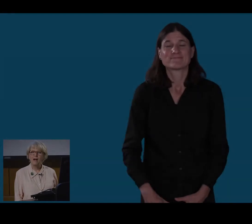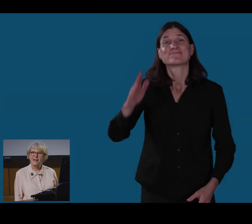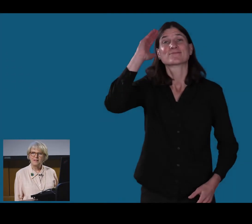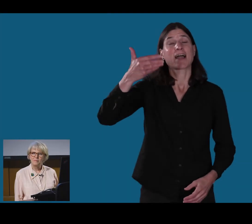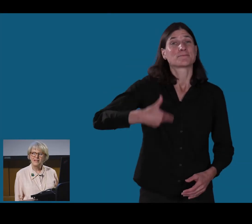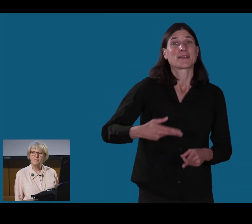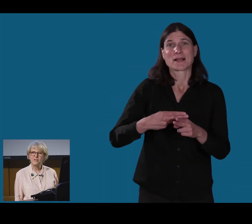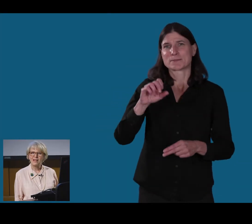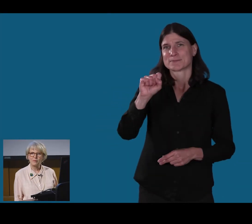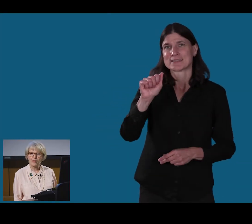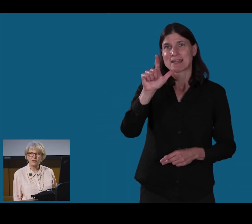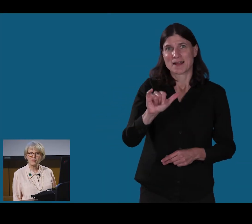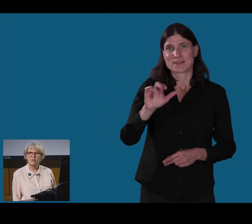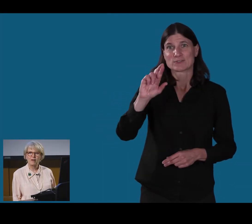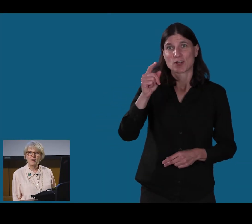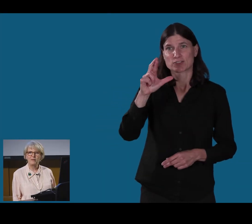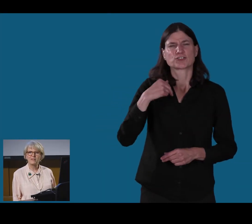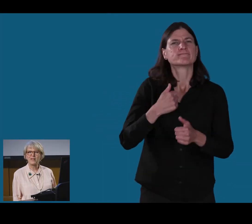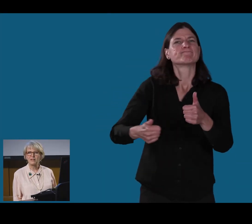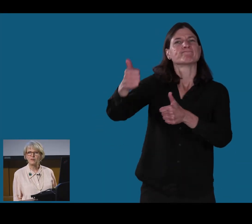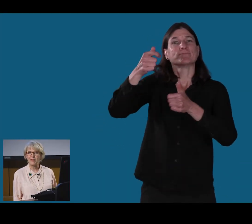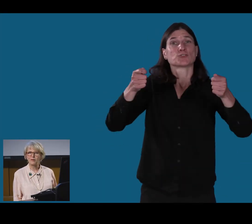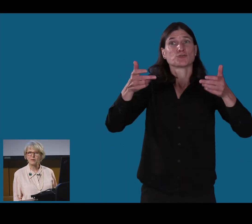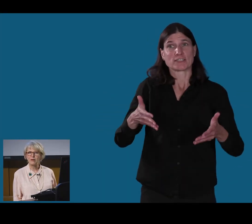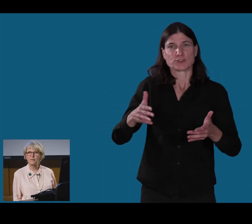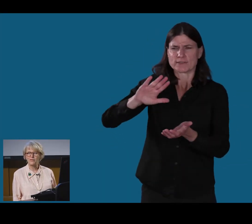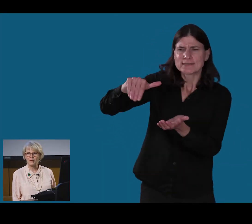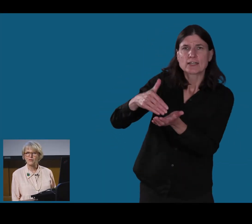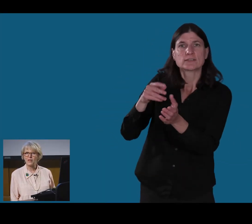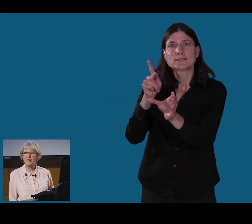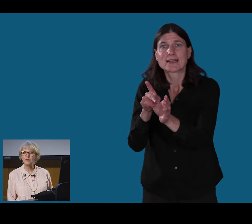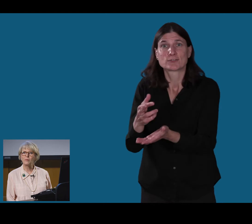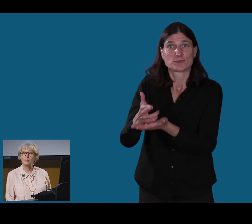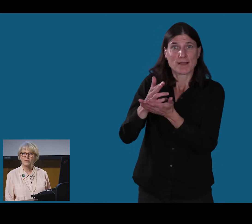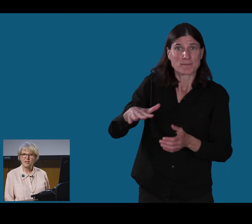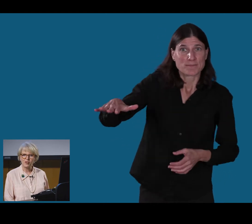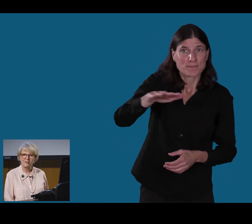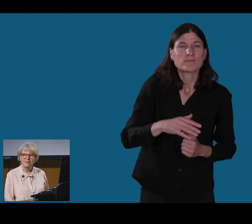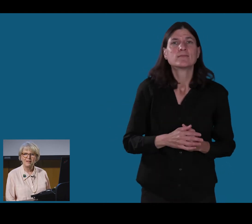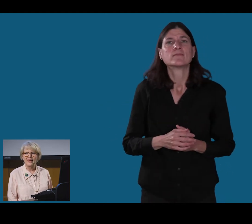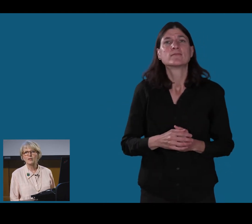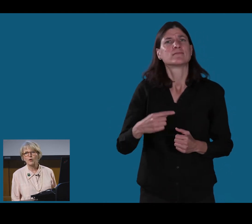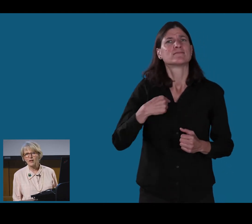Hi my name is Sally Rogers. I'm the executive director of the Center for Psychiatric Rehabilitation,